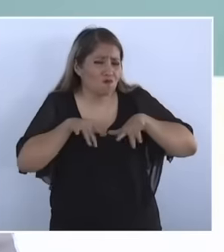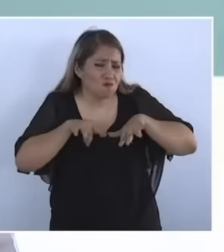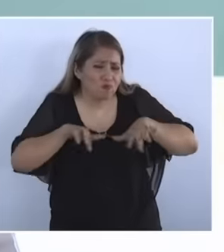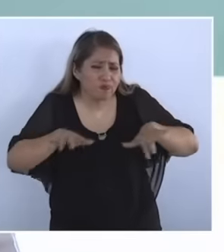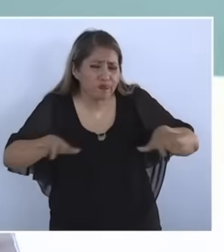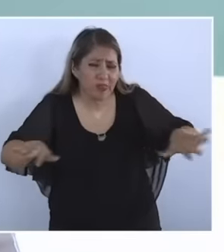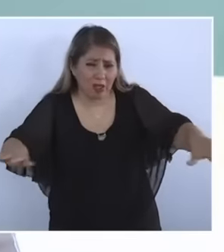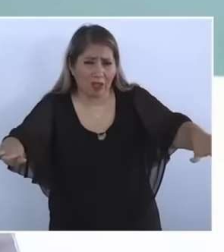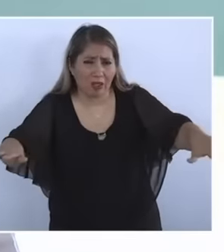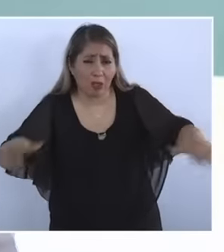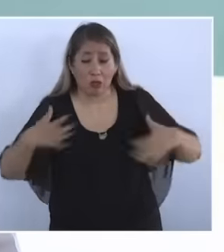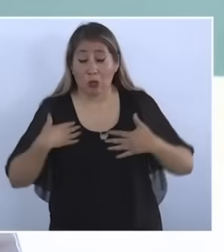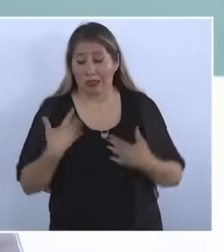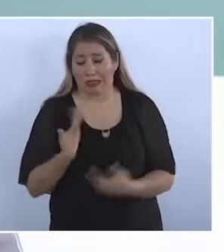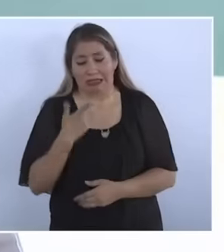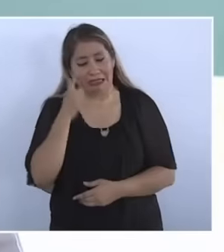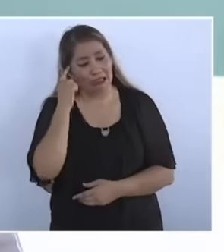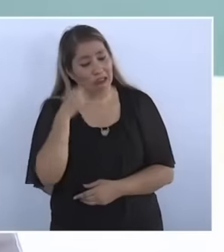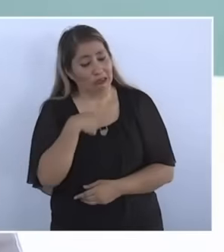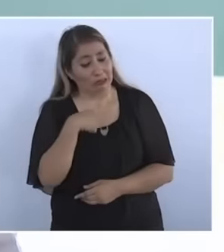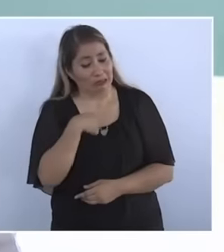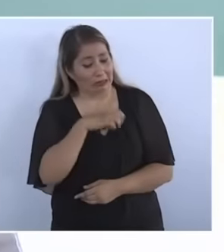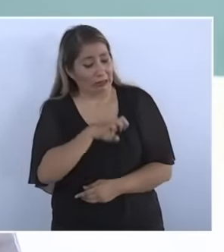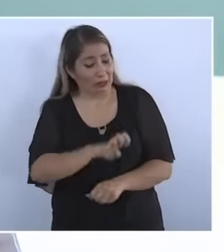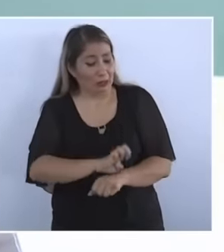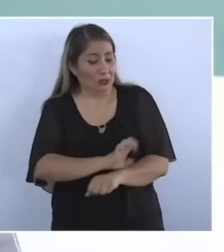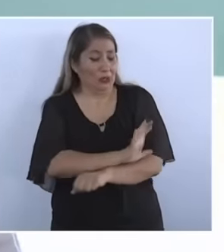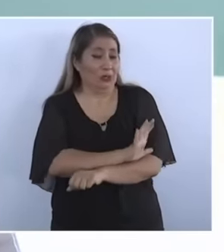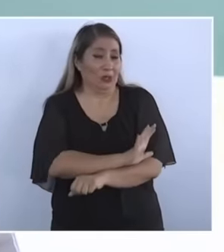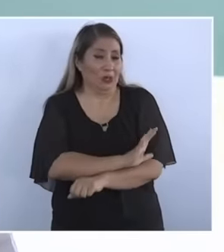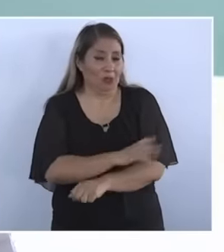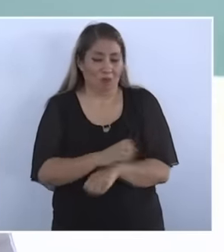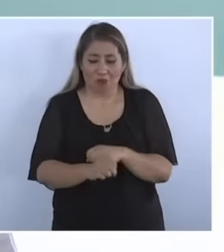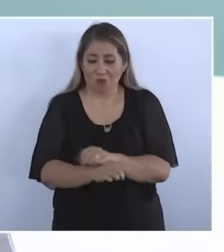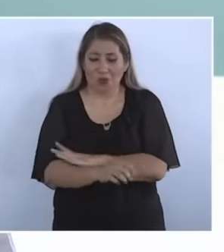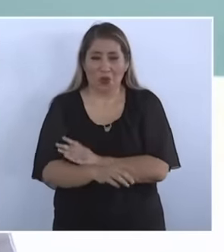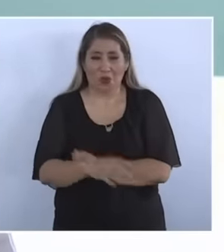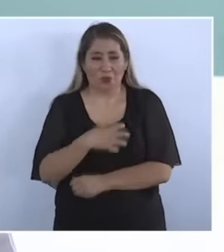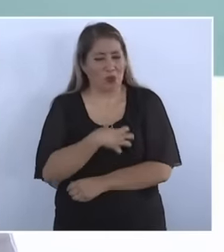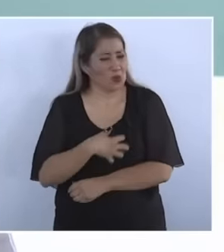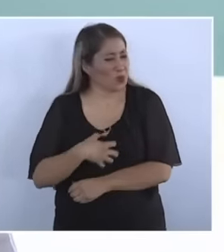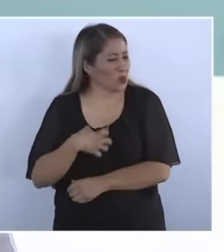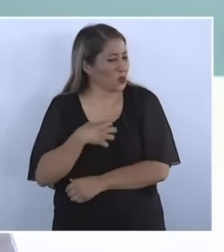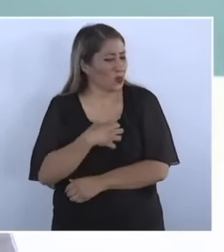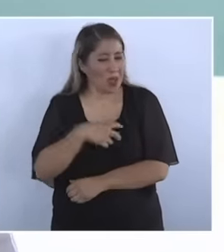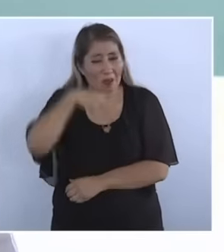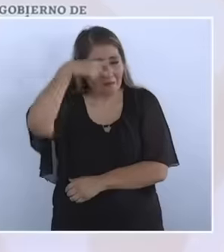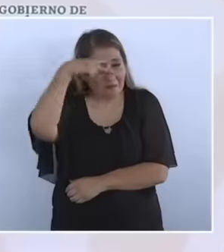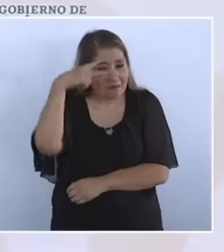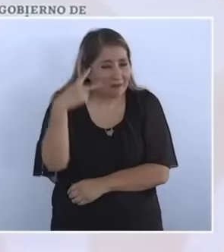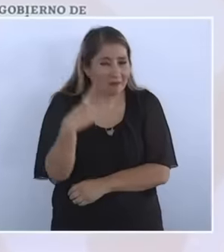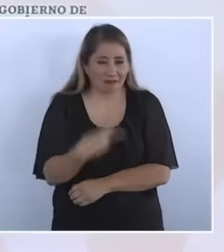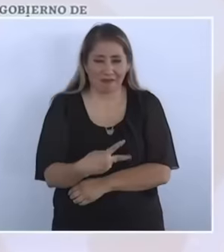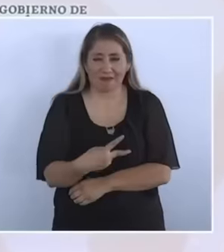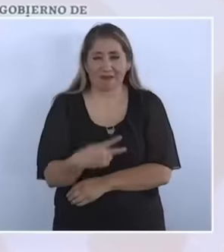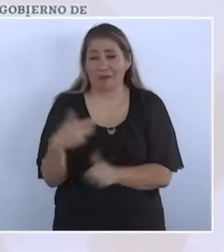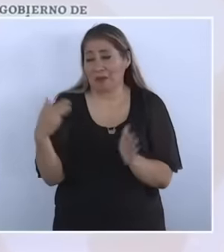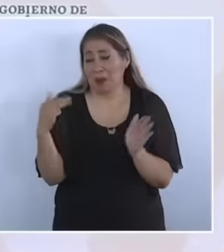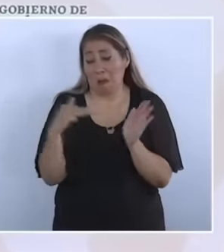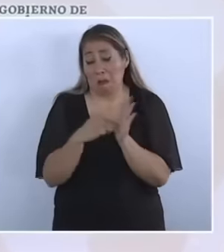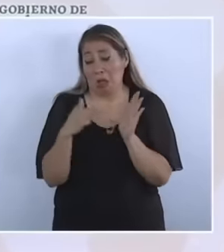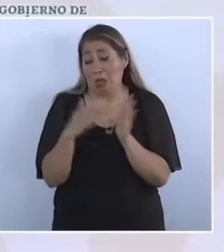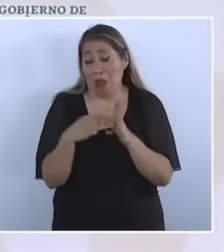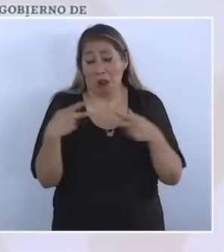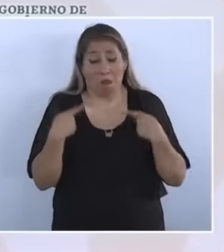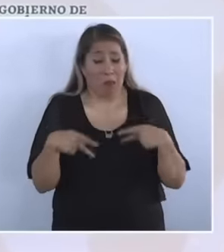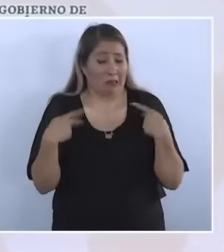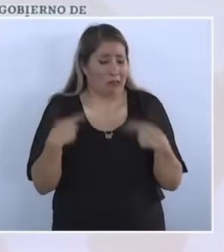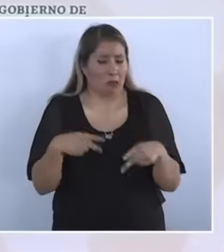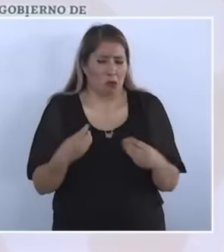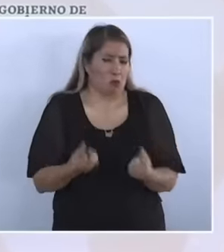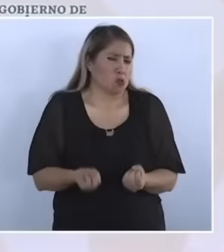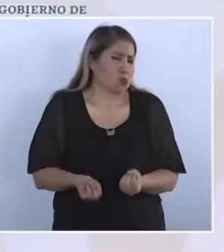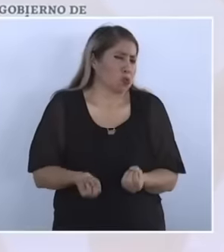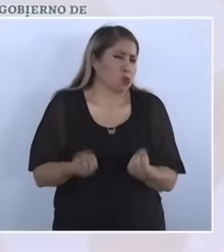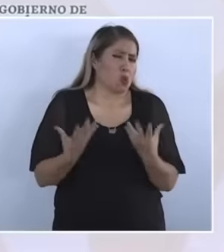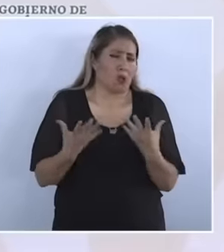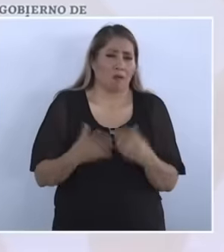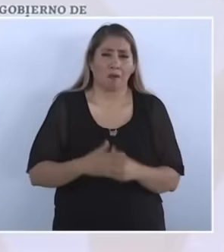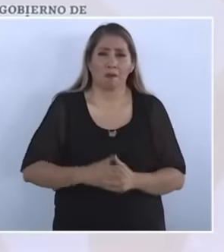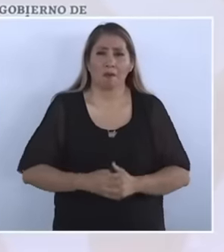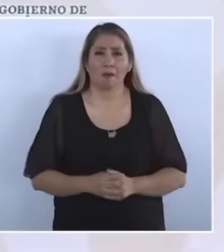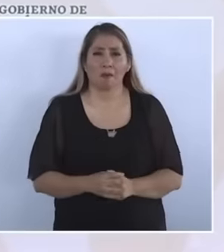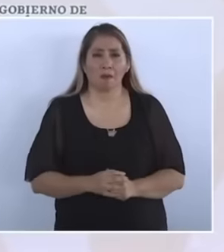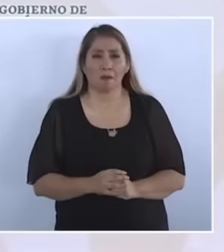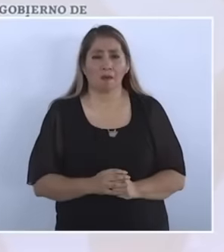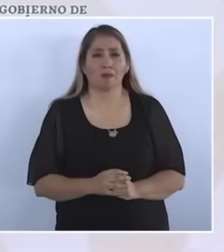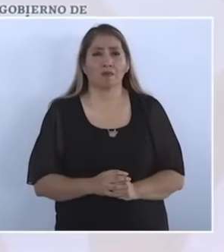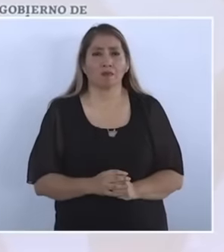happy many Mexicans are. Millions of Mexicans are an example that is being left